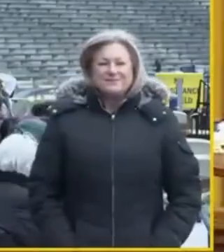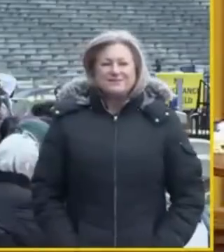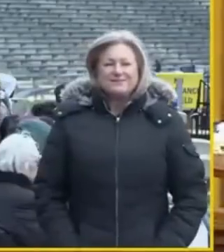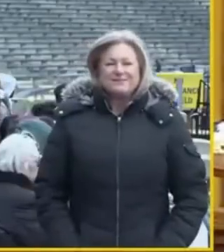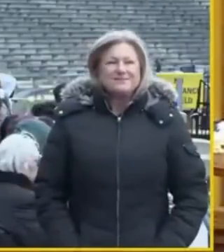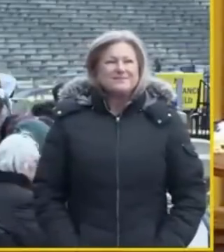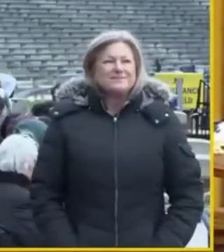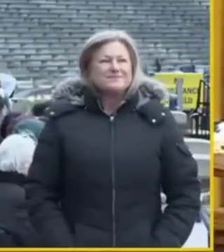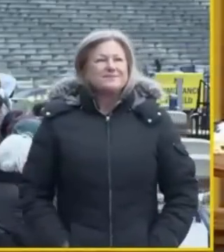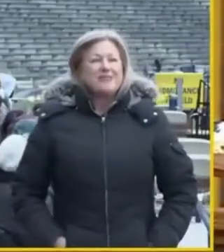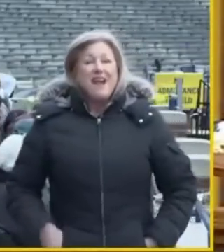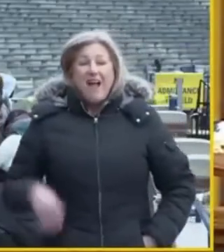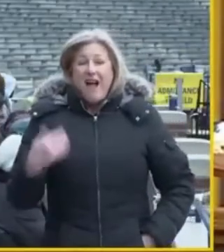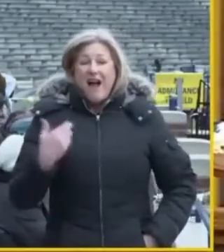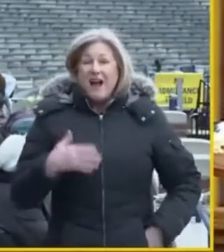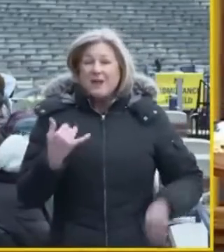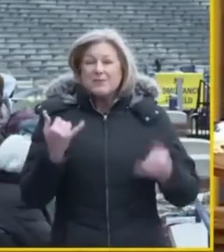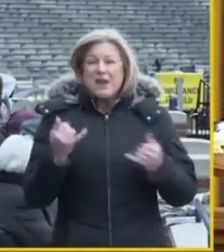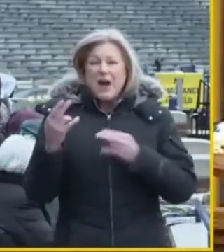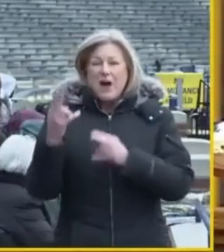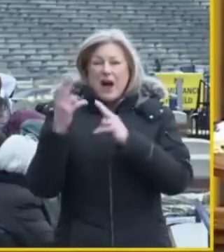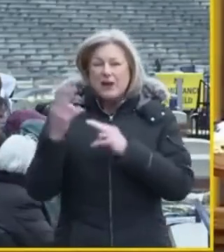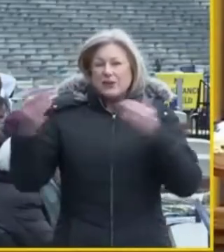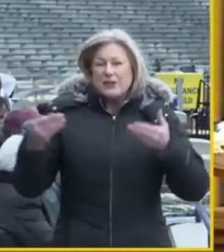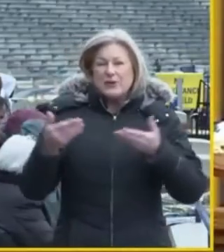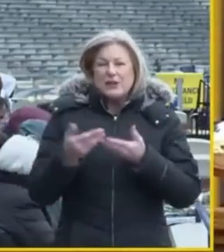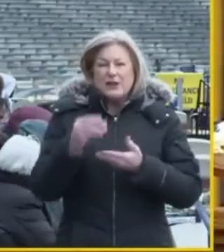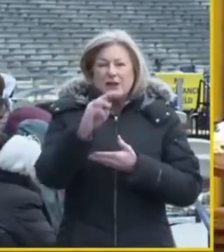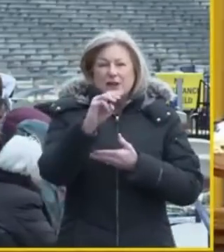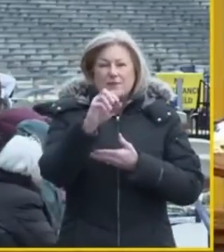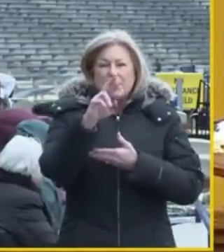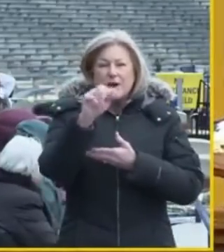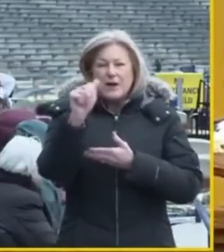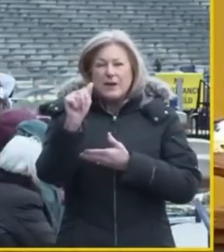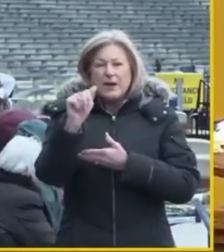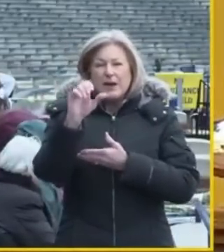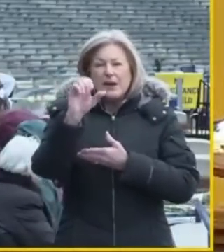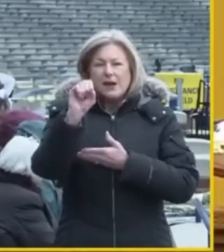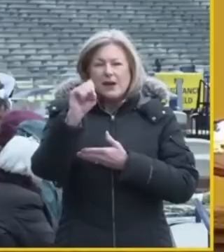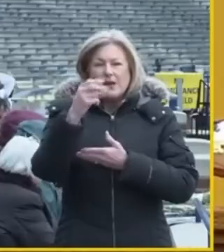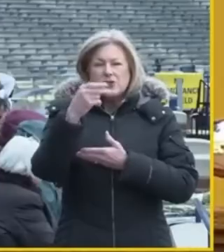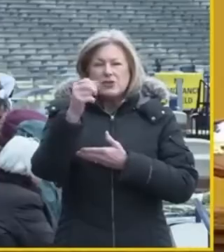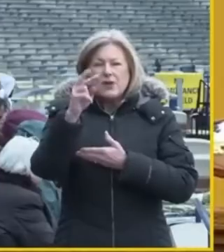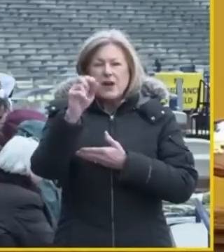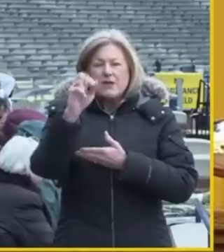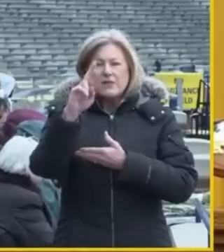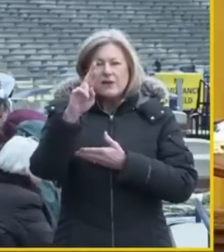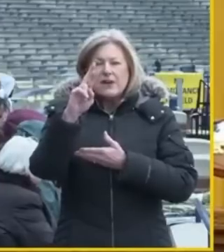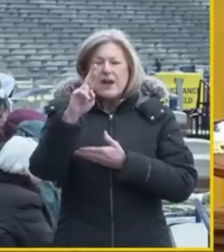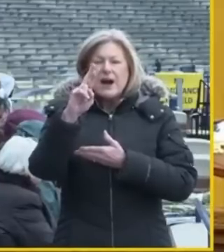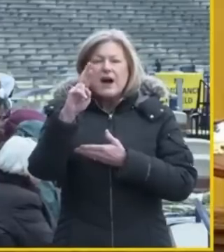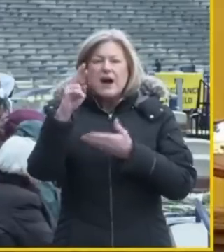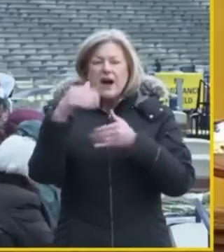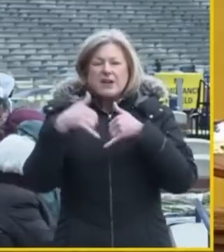I am now honored to introduce Maria Shriver, an award-winning journalist, bestselling author,